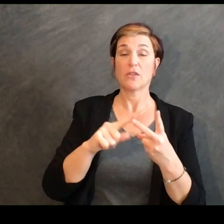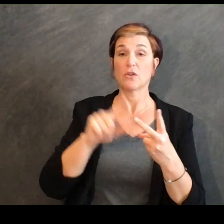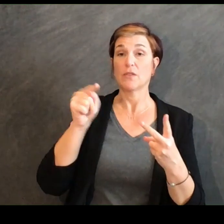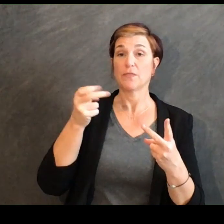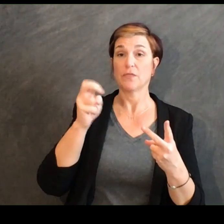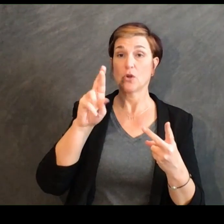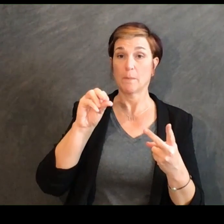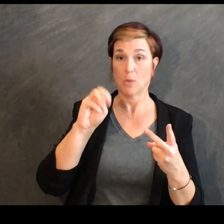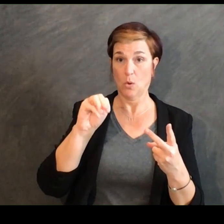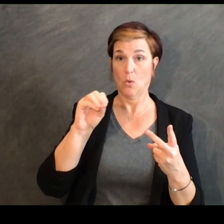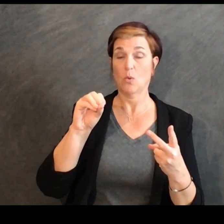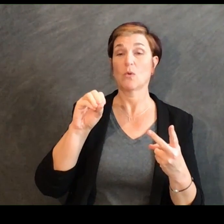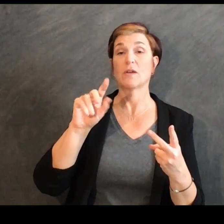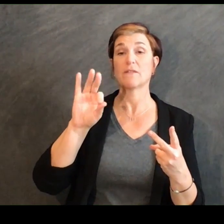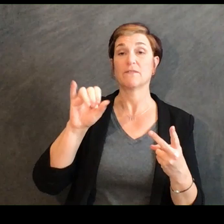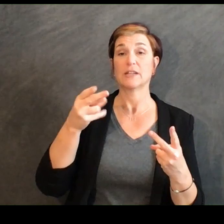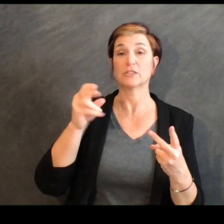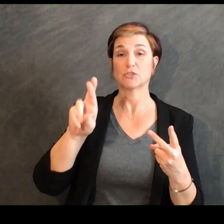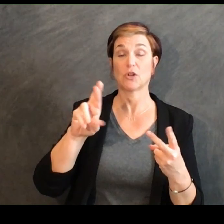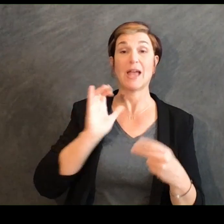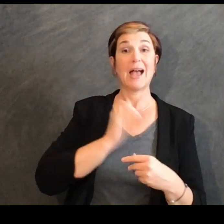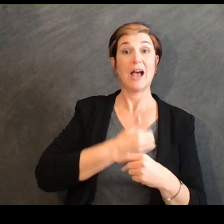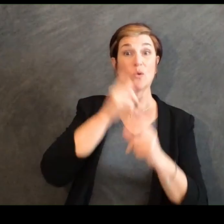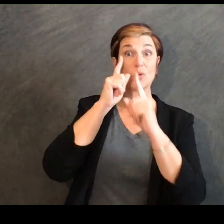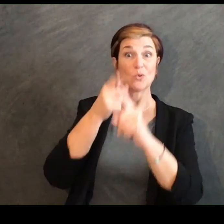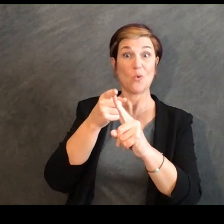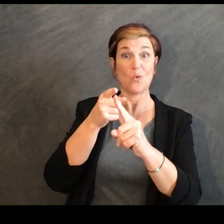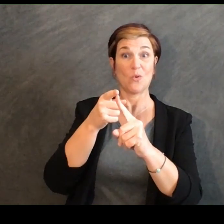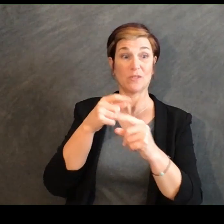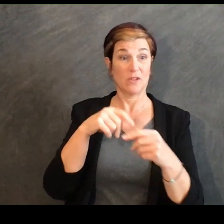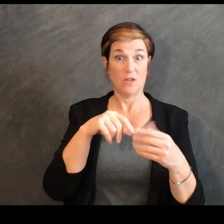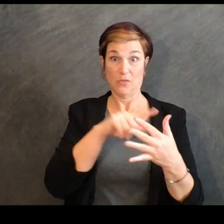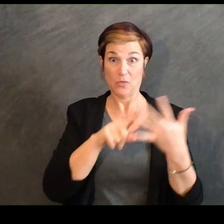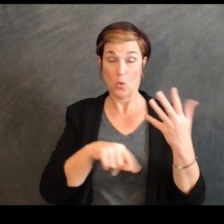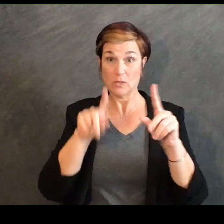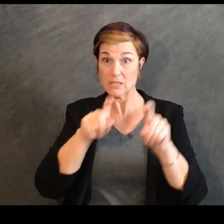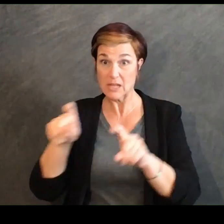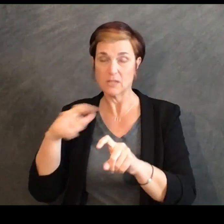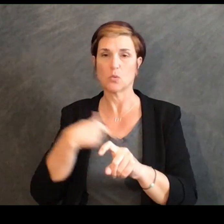hopefully authorize the air application within 24 hours it'll go very quickly